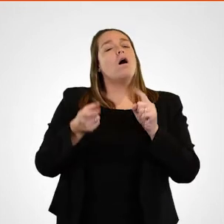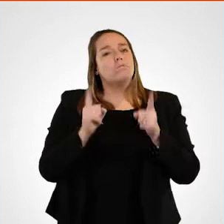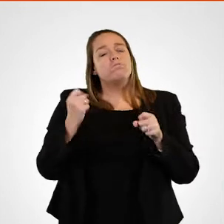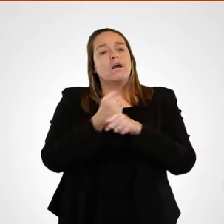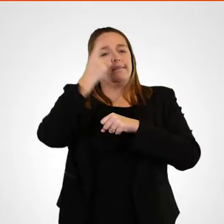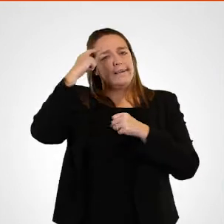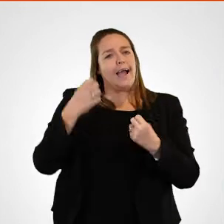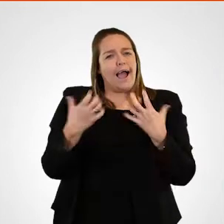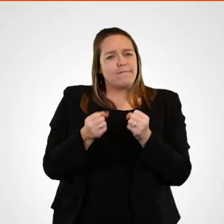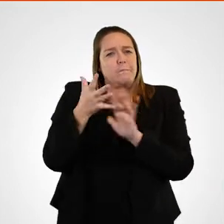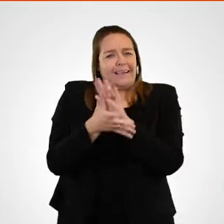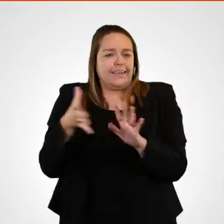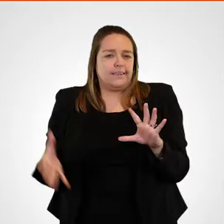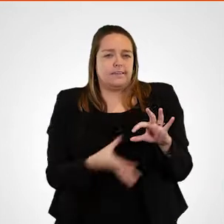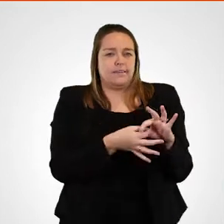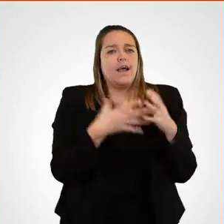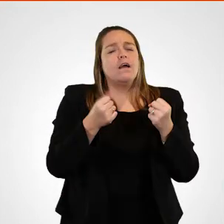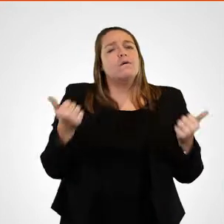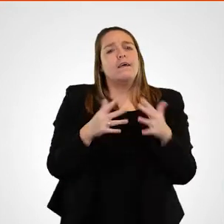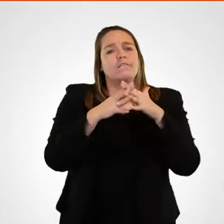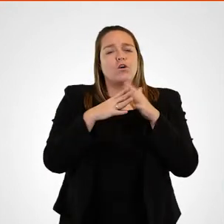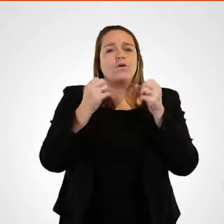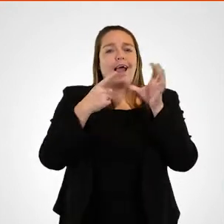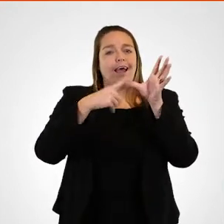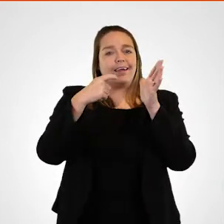We also know that there's a lot of value in activating background knowledge